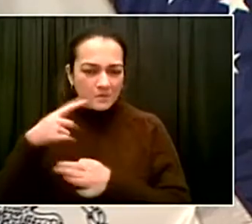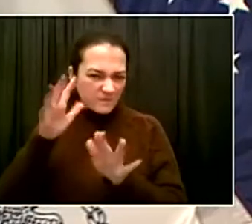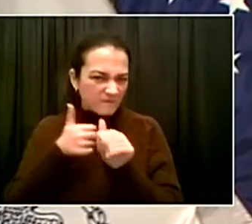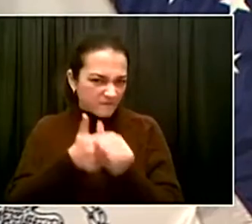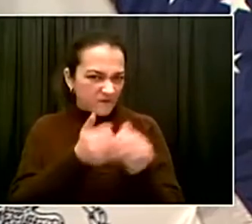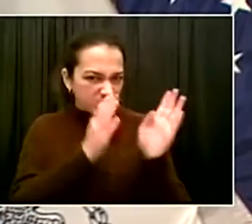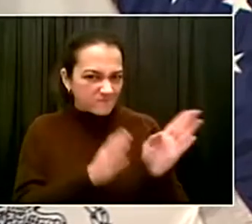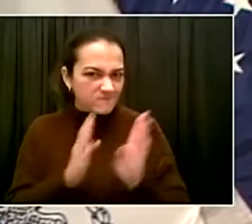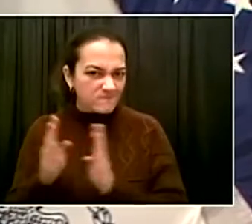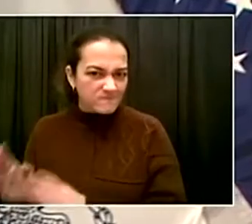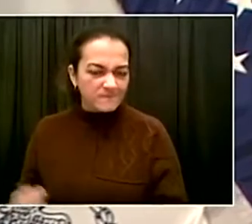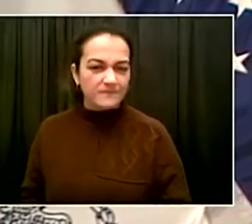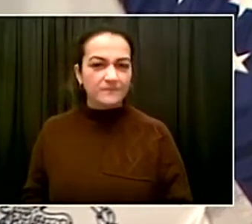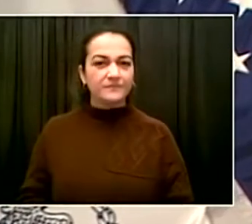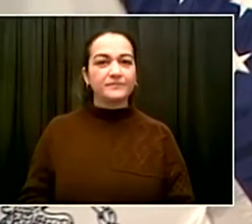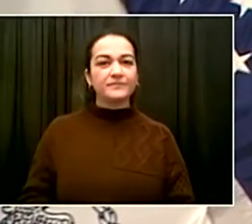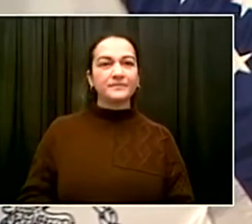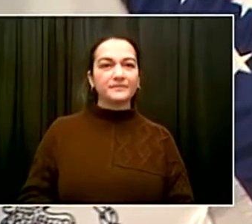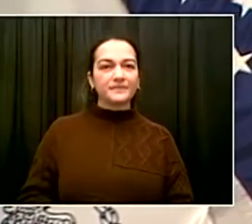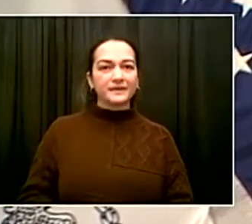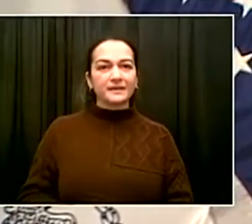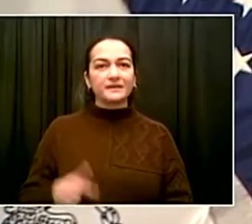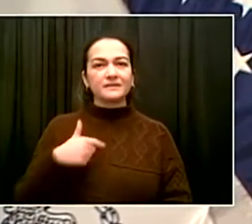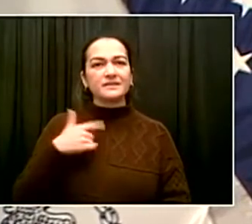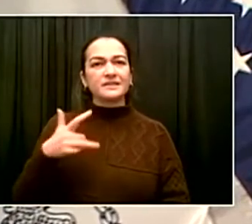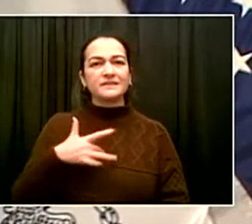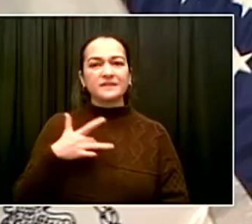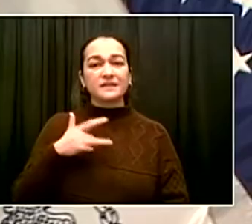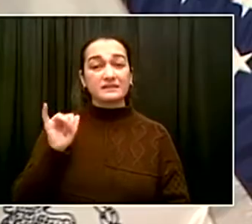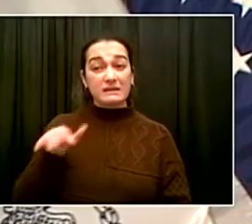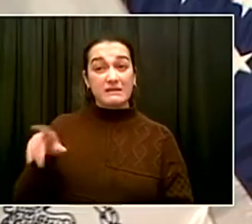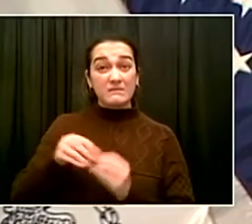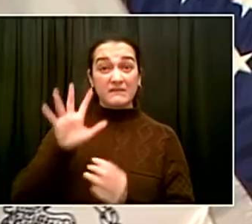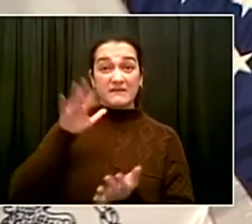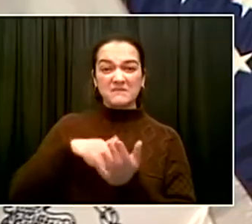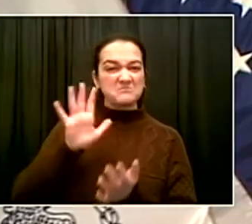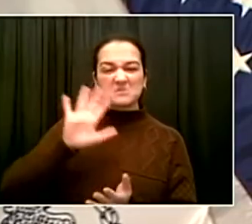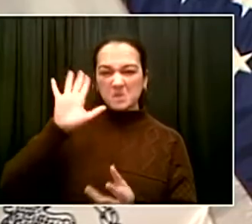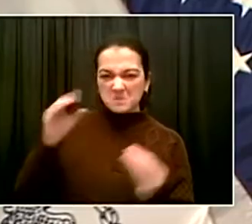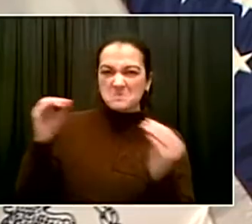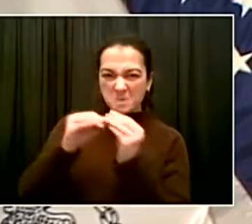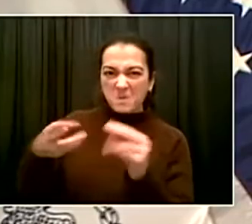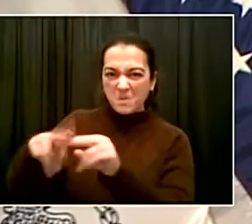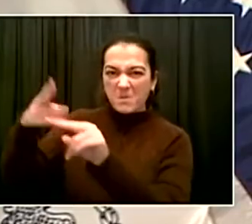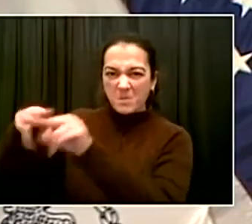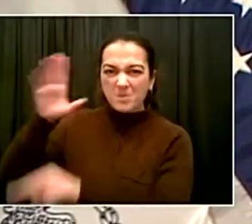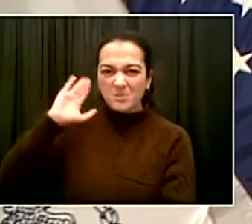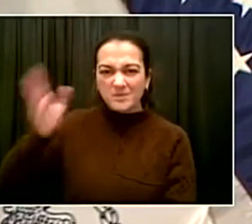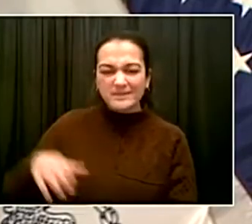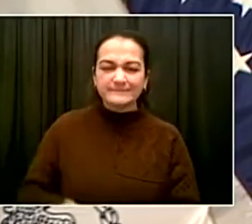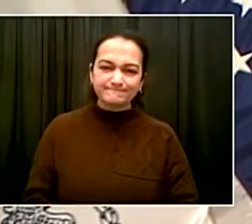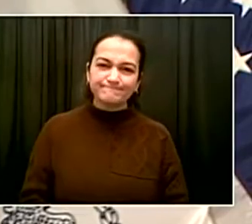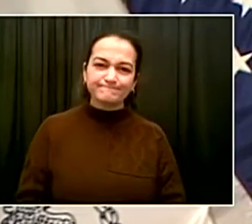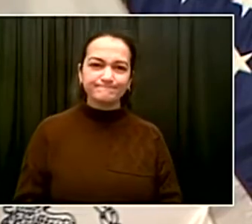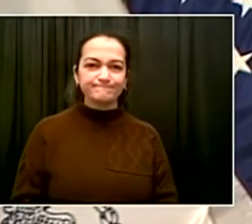TREMENDOUS CONCERN. AGAIN, WE HAVE TOOLS TO FIGHT BACK. WE HAVE WEAPONS TO FIGHT BACK. TODAY'S REPORT, 5731 CASES SO A REALLY, REALLY SHOCKING FIGURE AND ONE THAT WILL KEEP GROWING